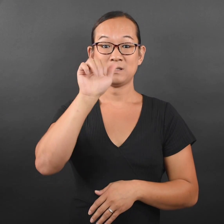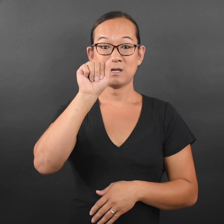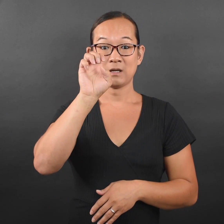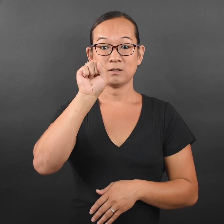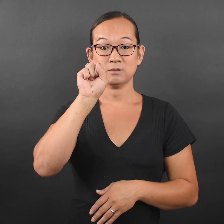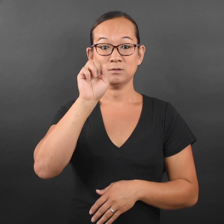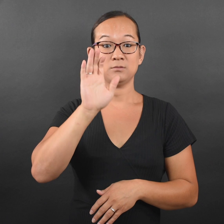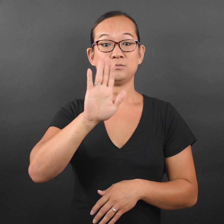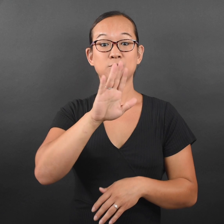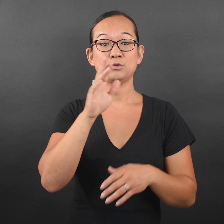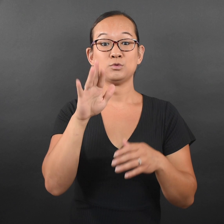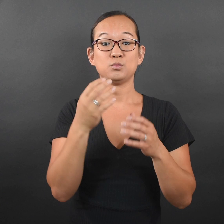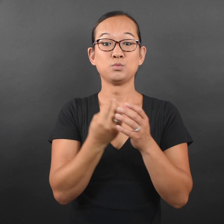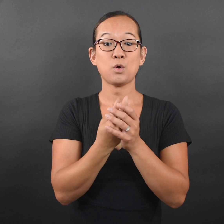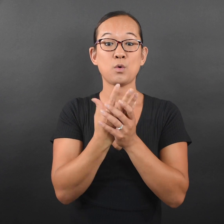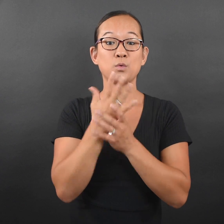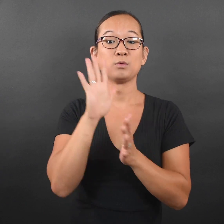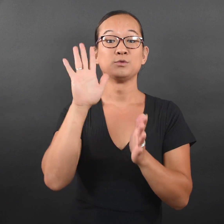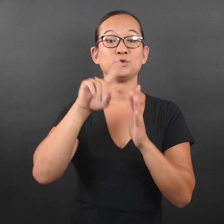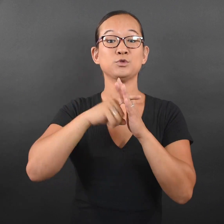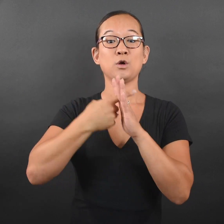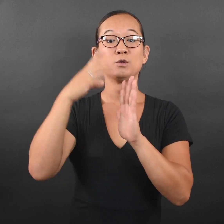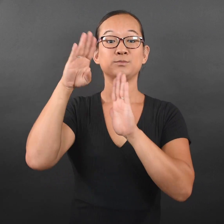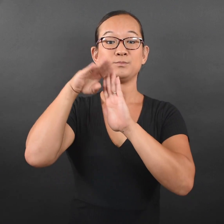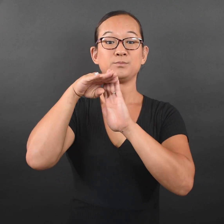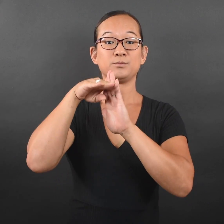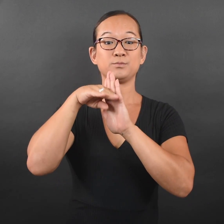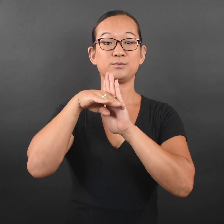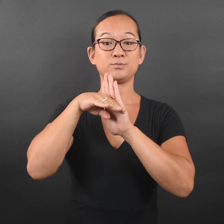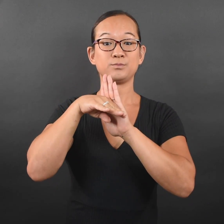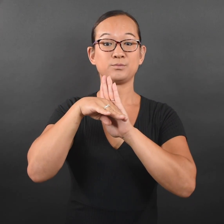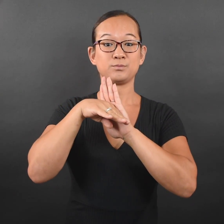Cases are growing at their slowest rate of the pandemic, and there